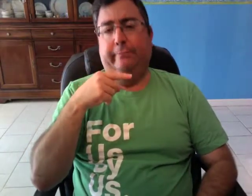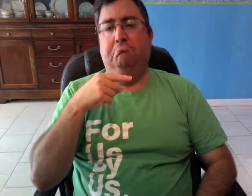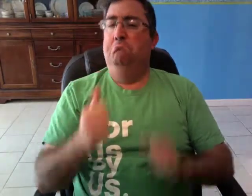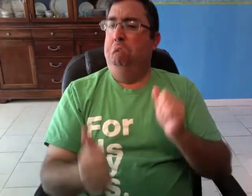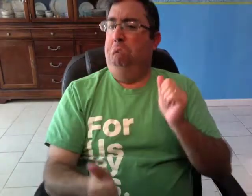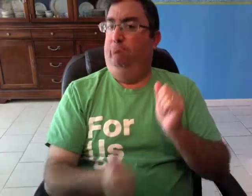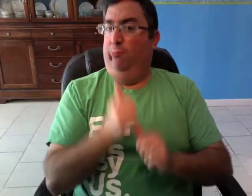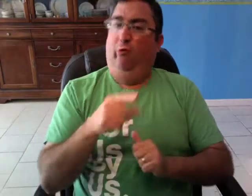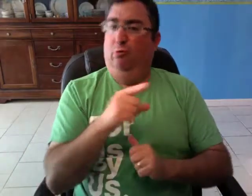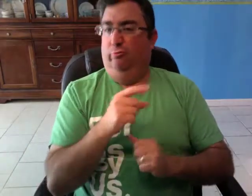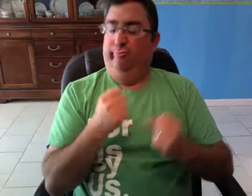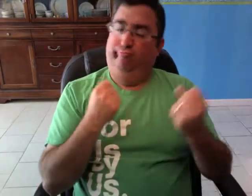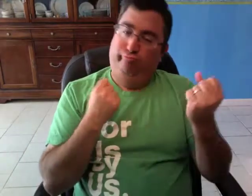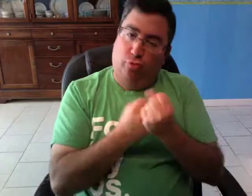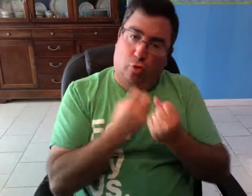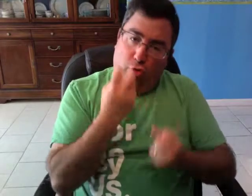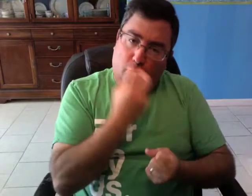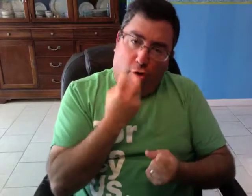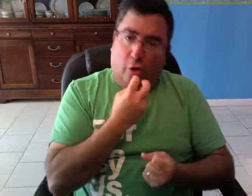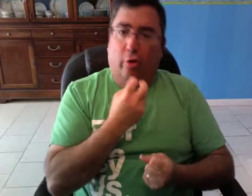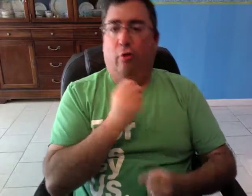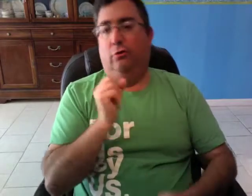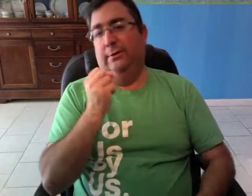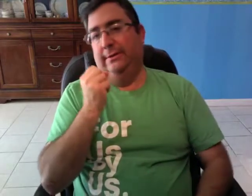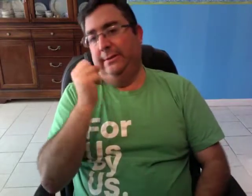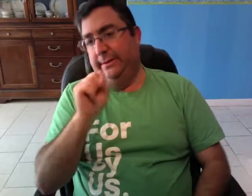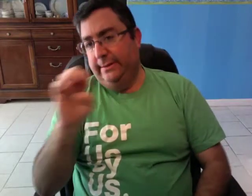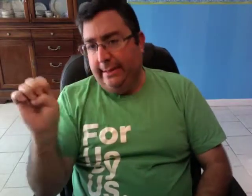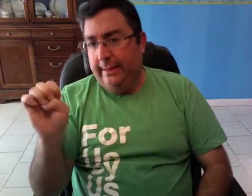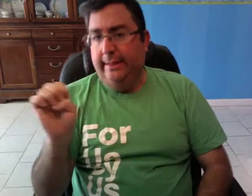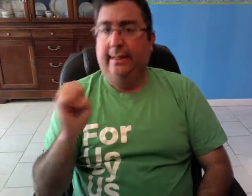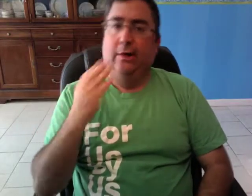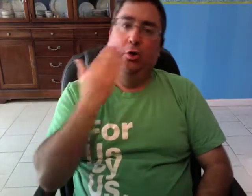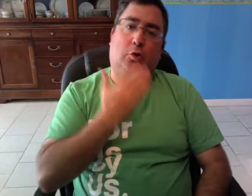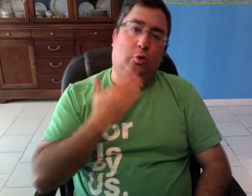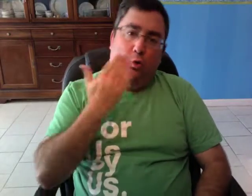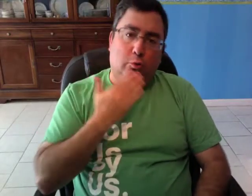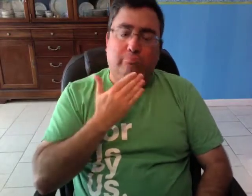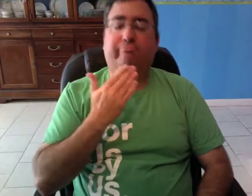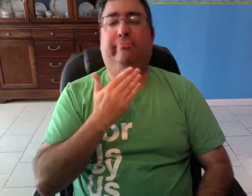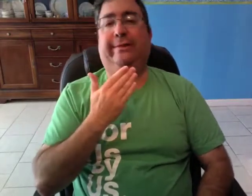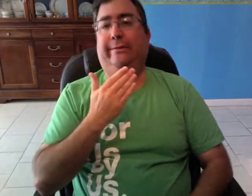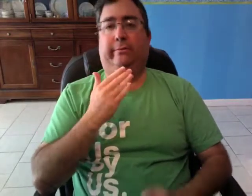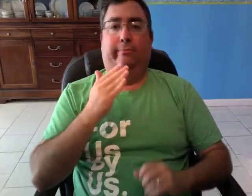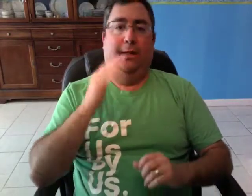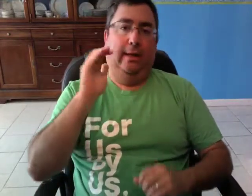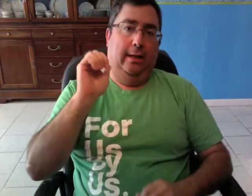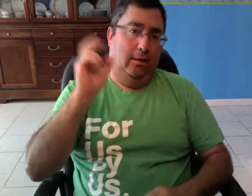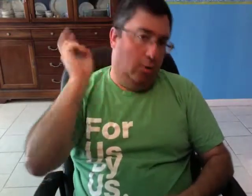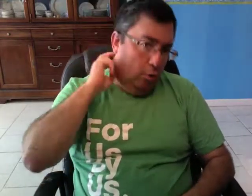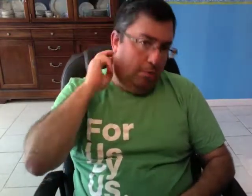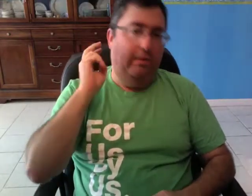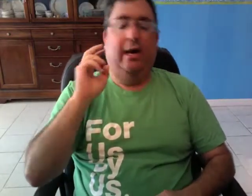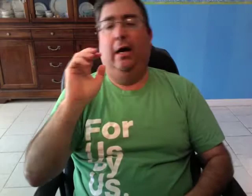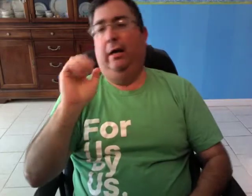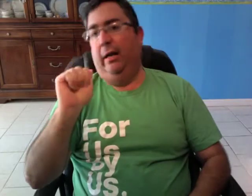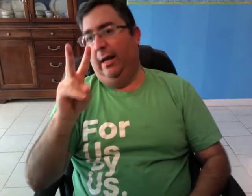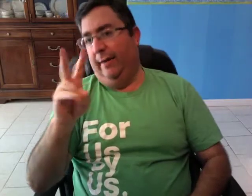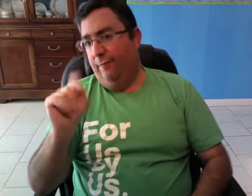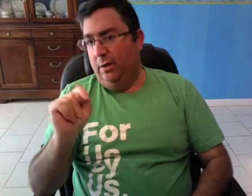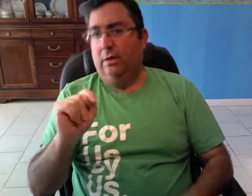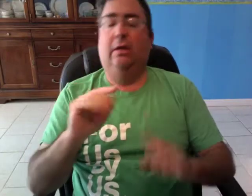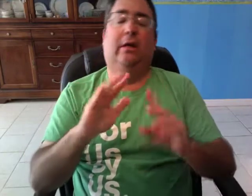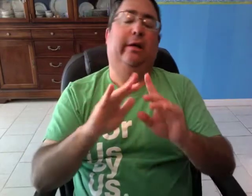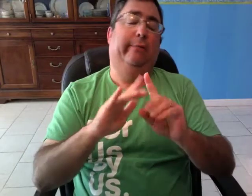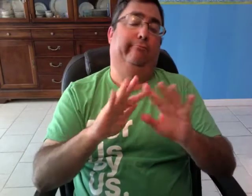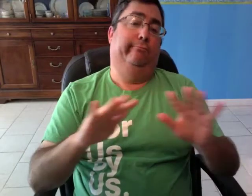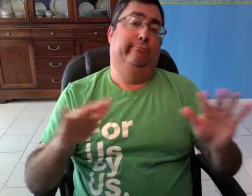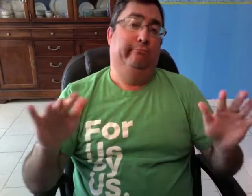Most of them support Oralism, Cued Speech, SEE, Cochlear Implants, AVT, and so on.